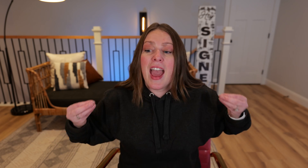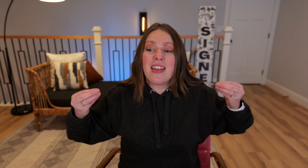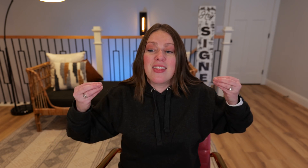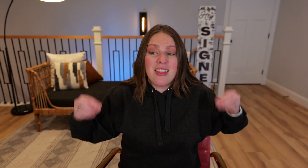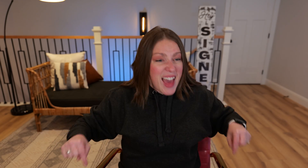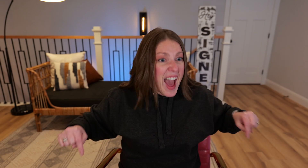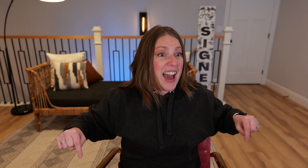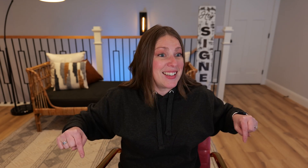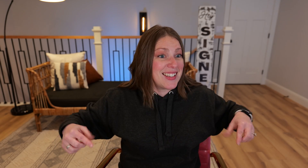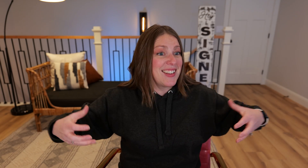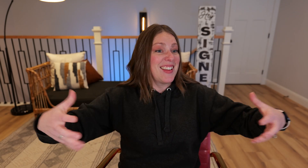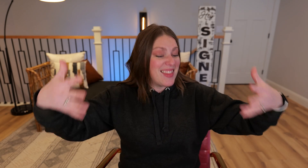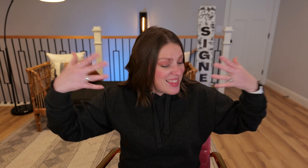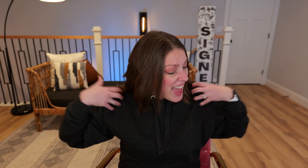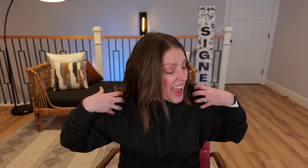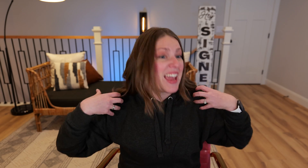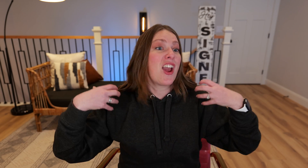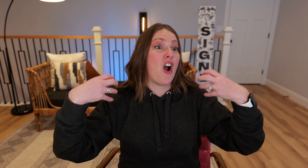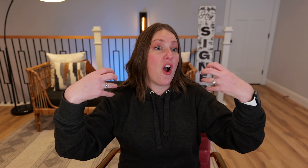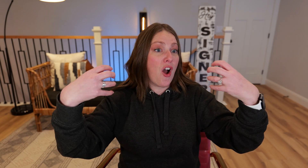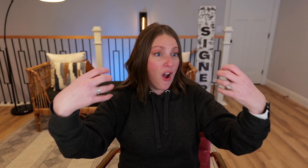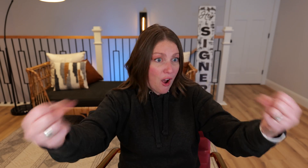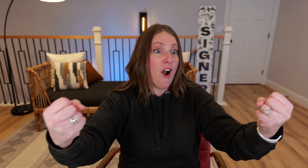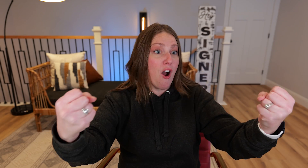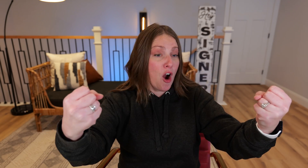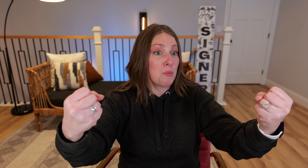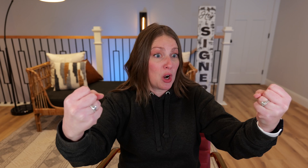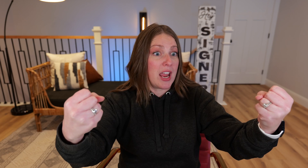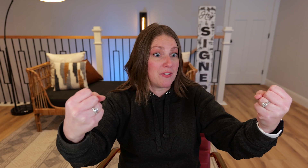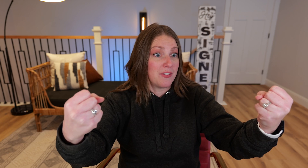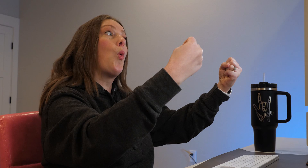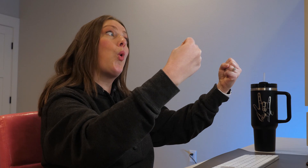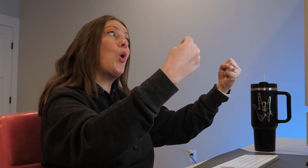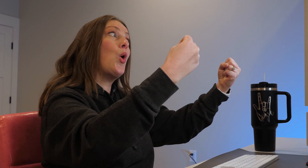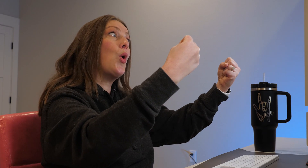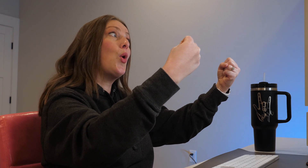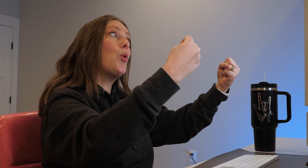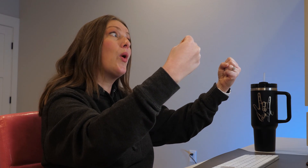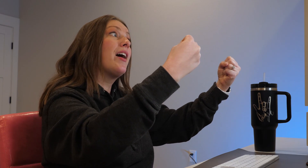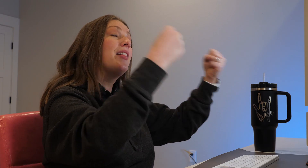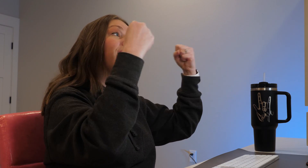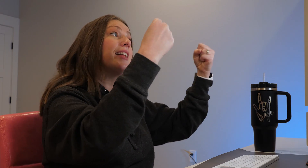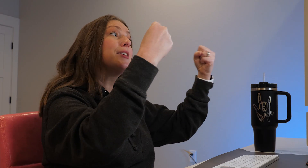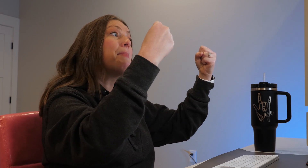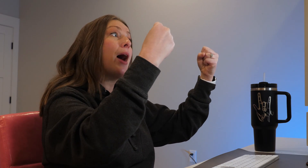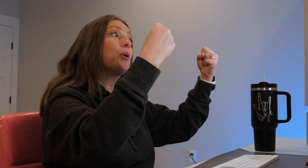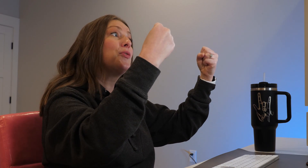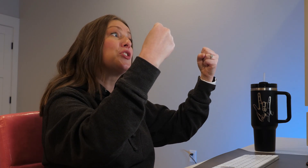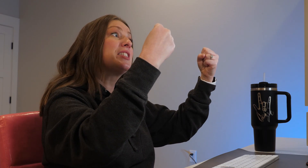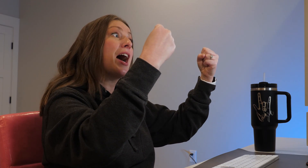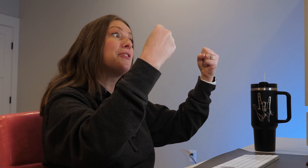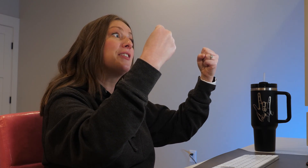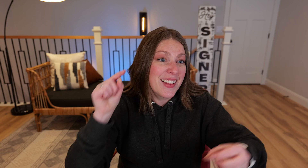And that they are brave. That's some powerful stuff.